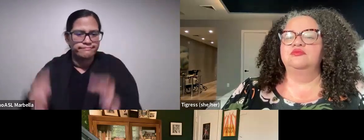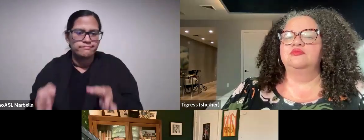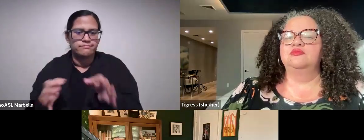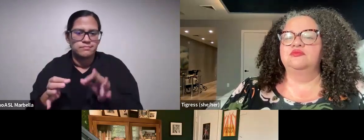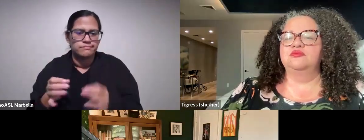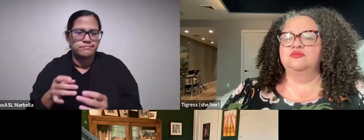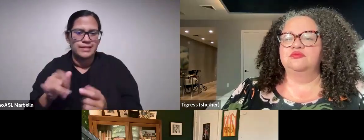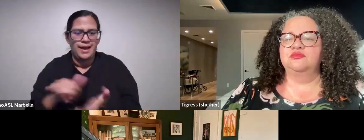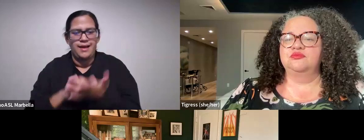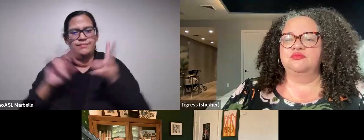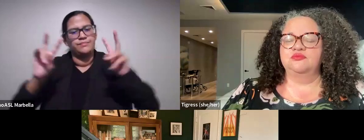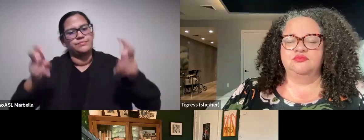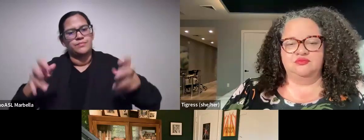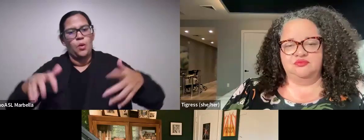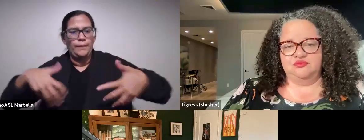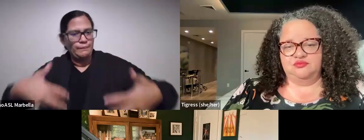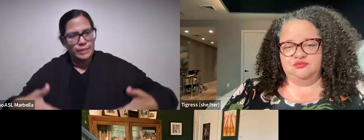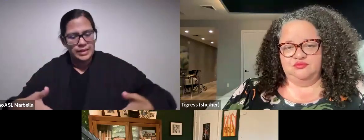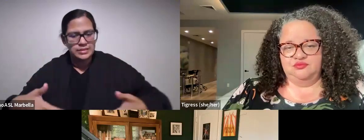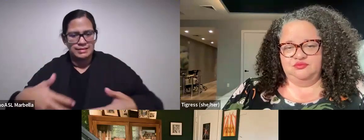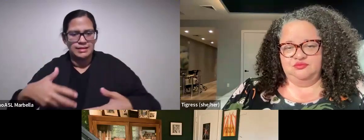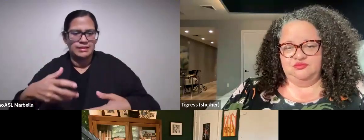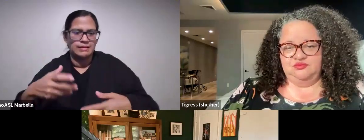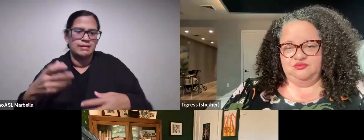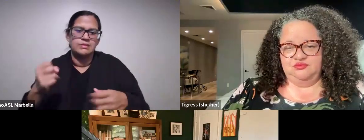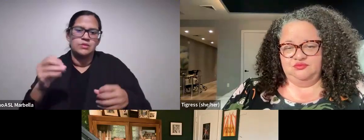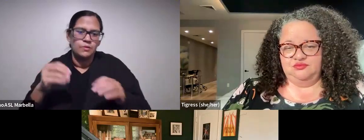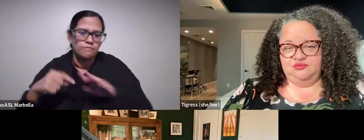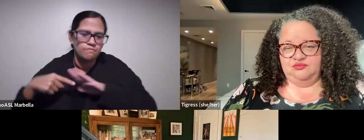that both of those are so thoroughly constructed